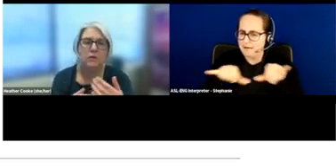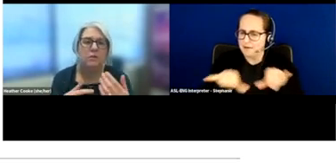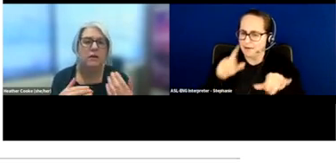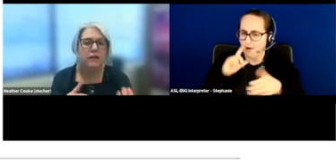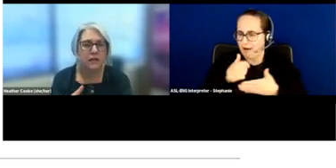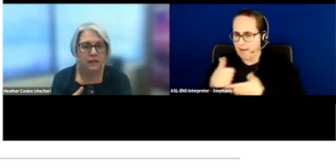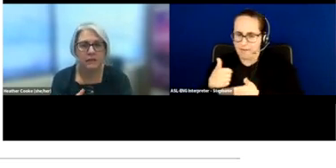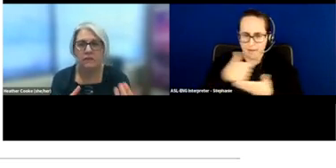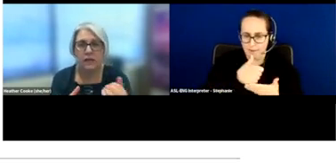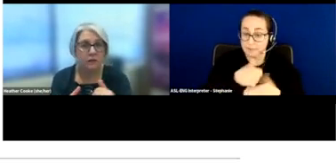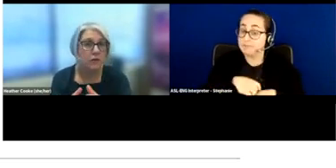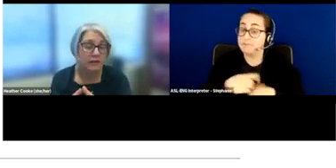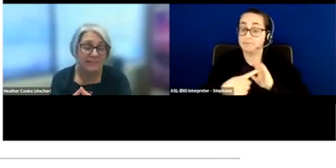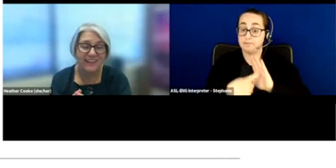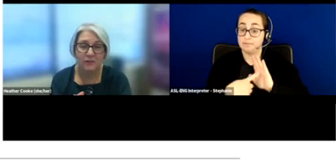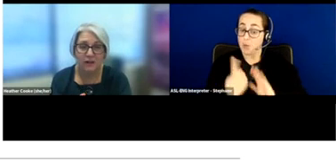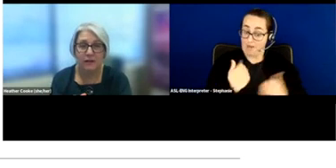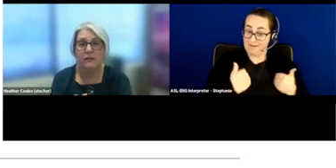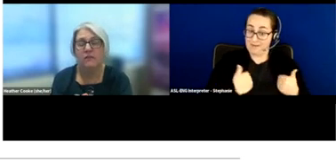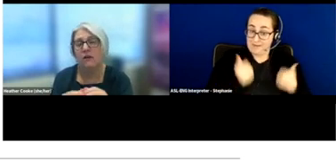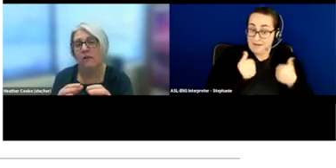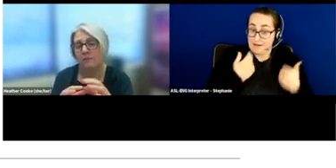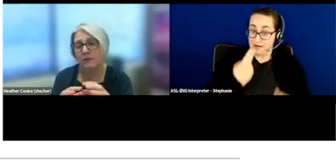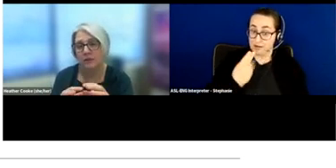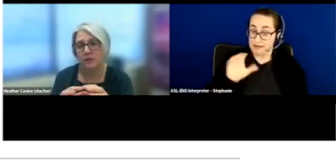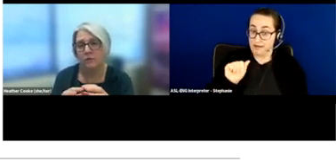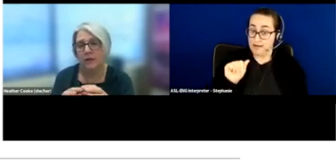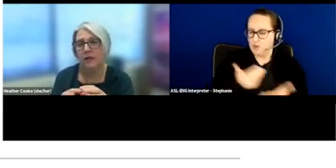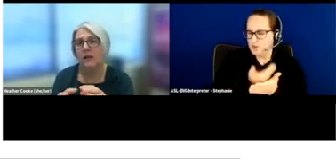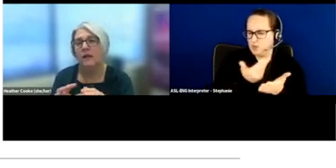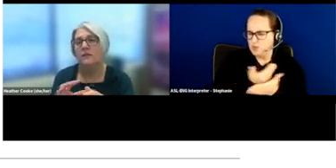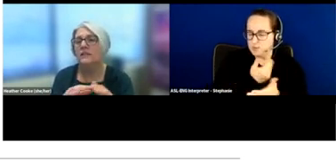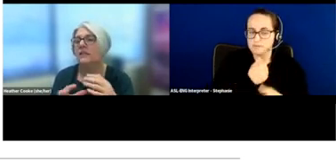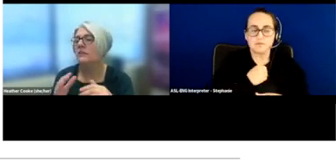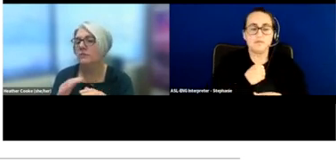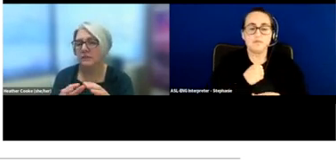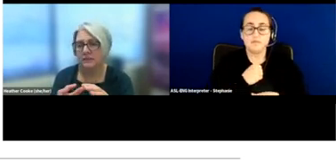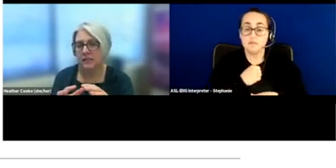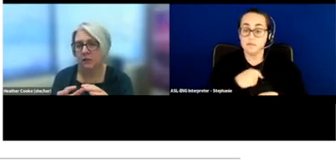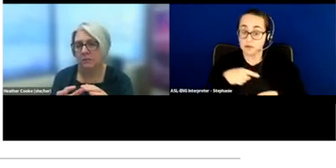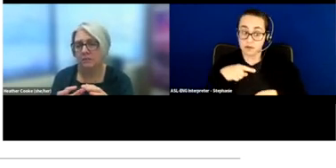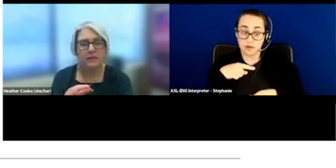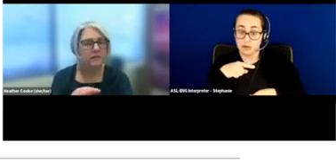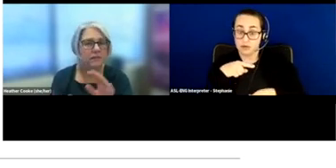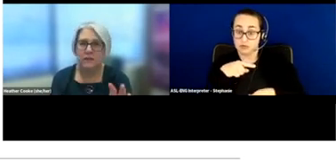one of the youngest and newest healthcare aides on that particular wing. She tended to resist help, insisting that she